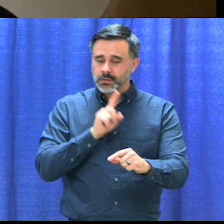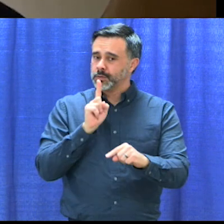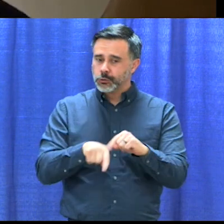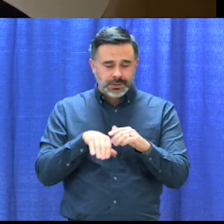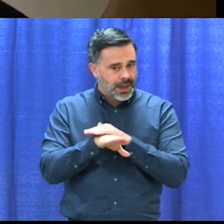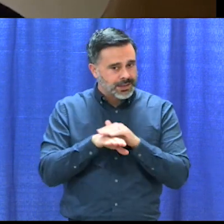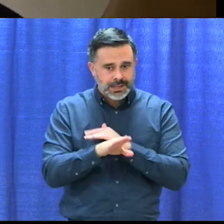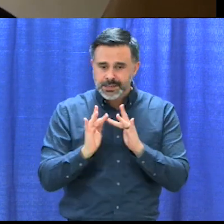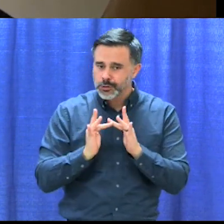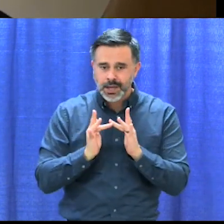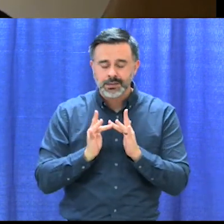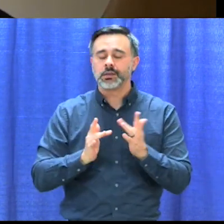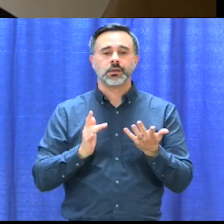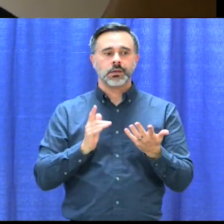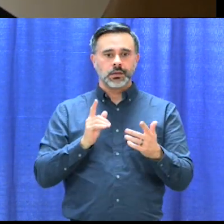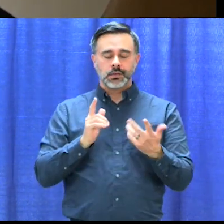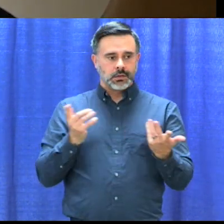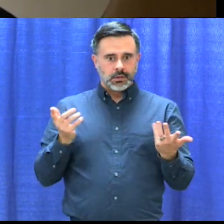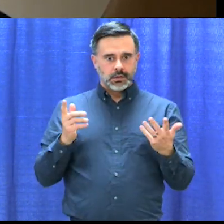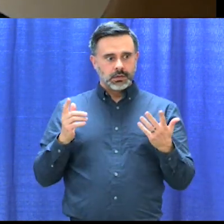They were not able to participate.